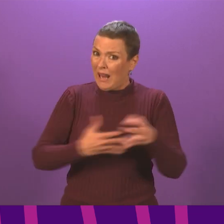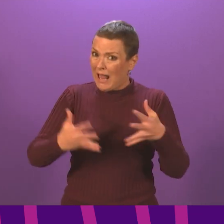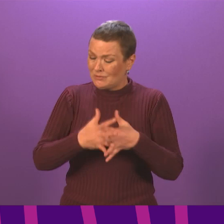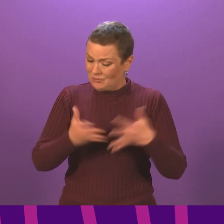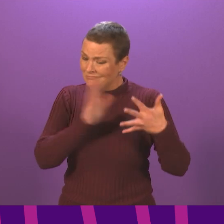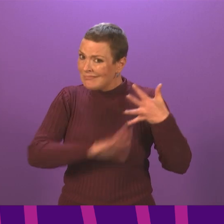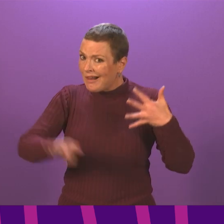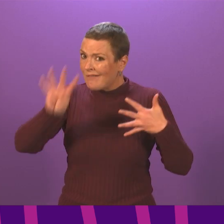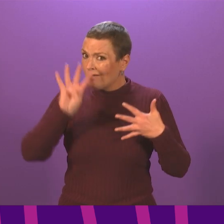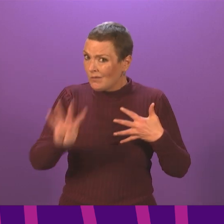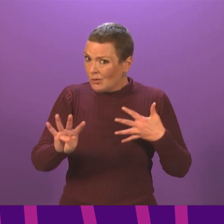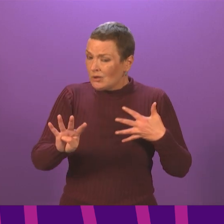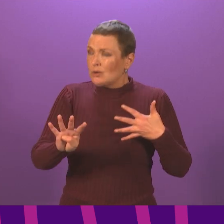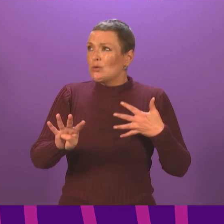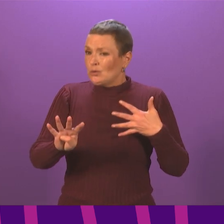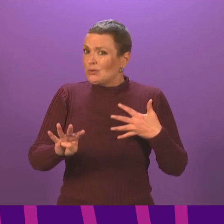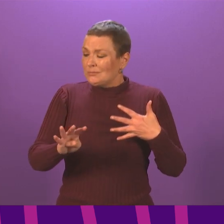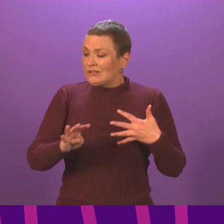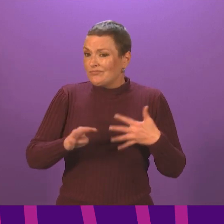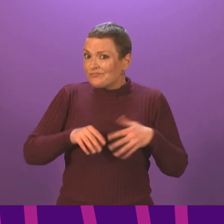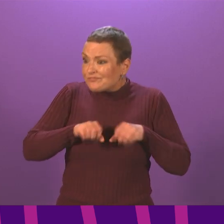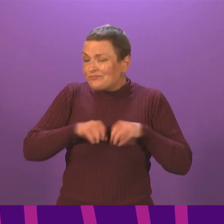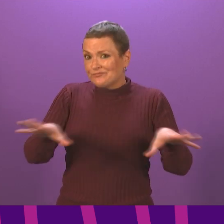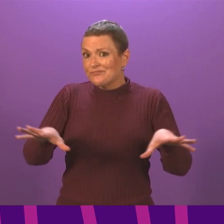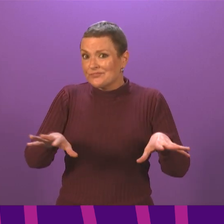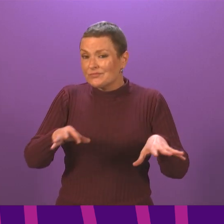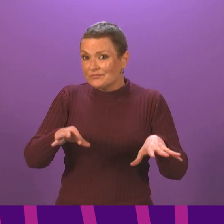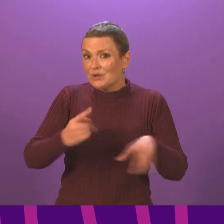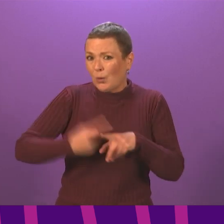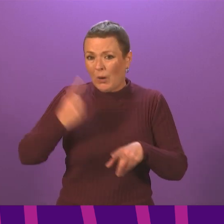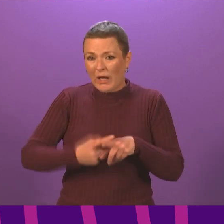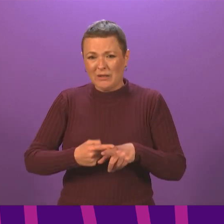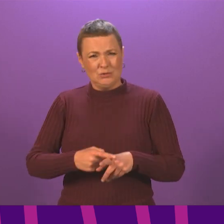rate and we are in tier 4. Does the cabinet secretary agree that it would make sense to